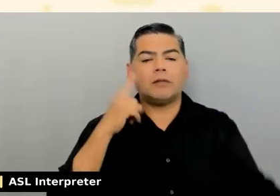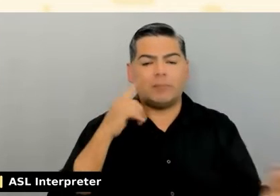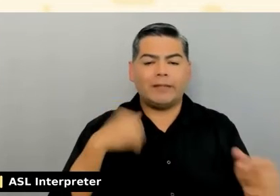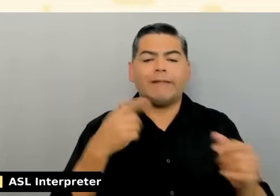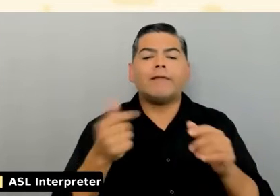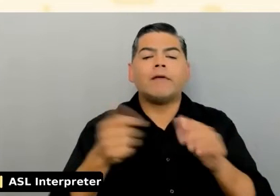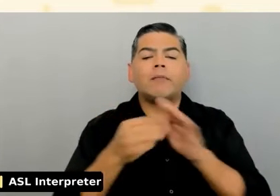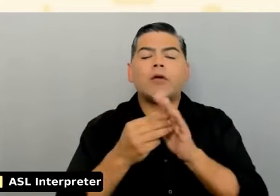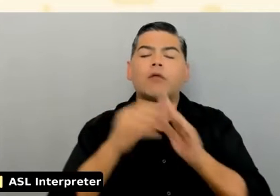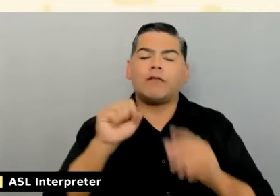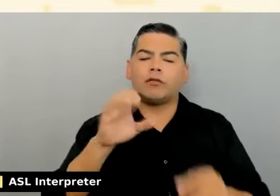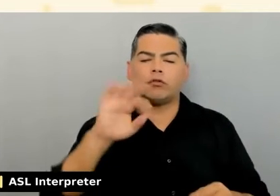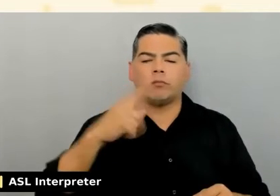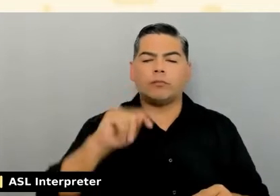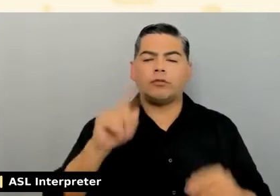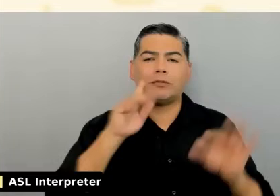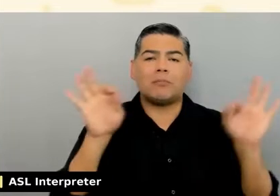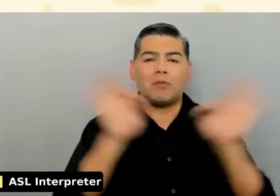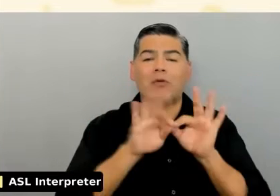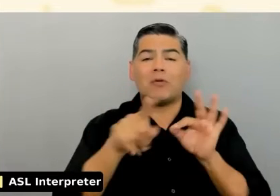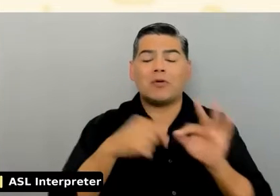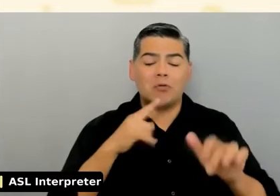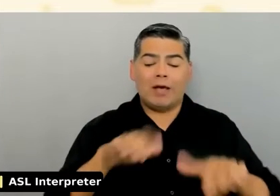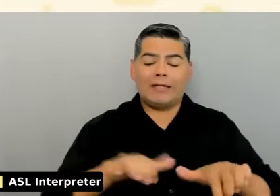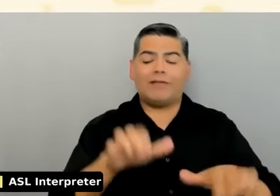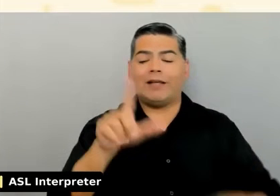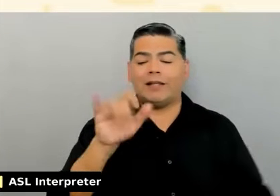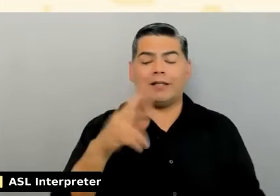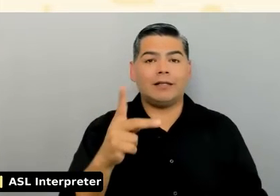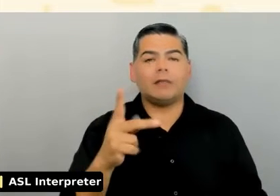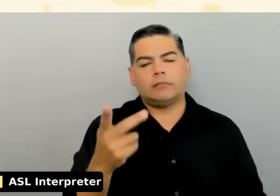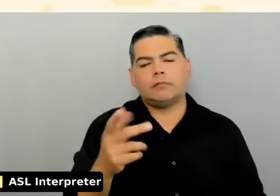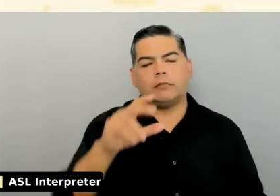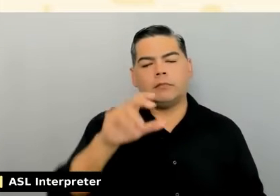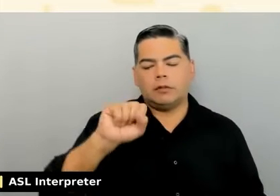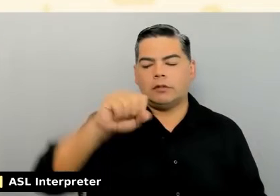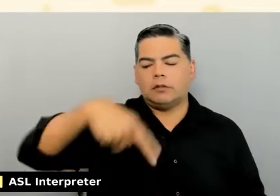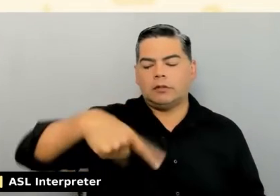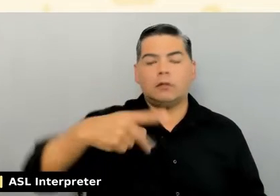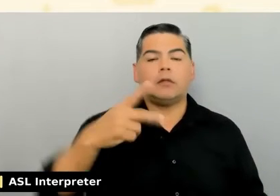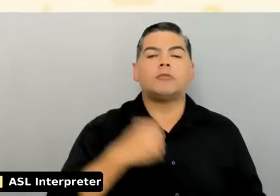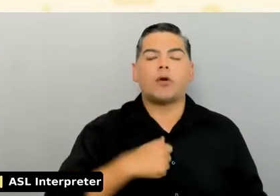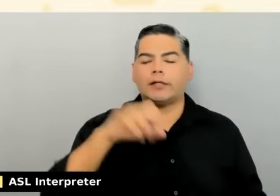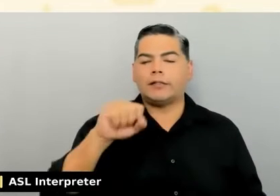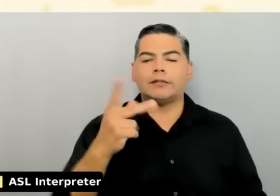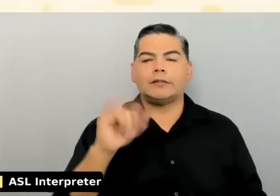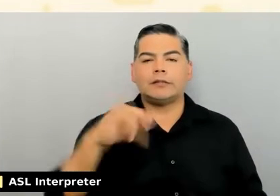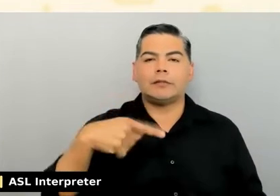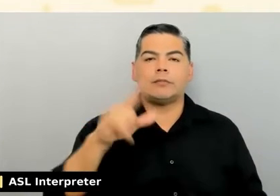So it is important that when you activate the link, skip link, after that, you press tab again